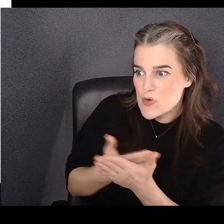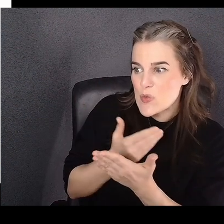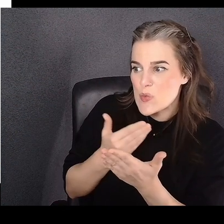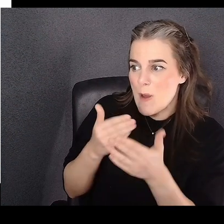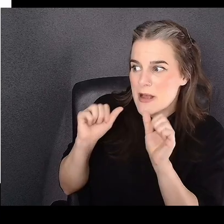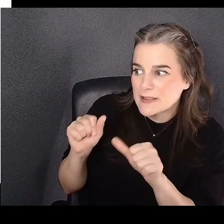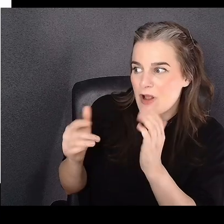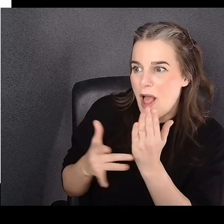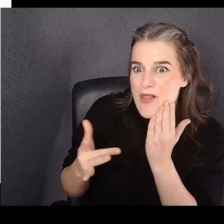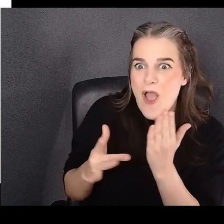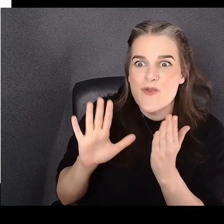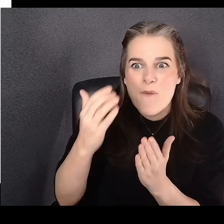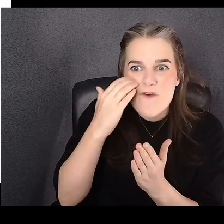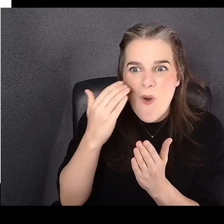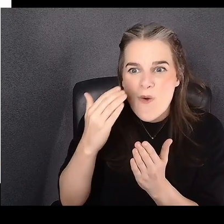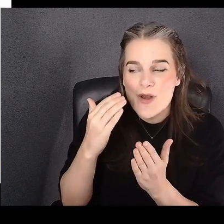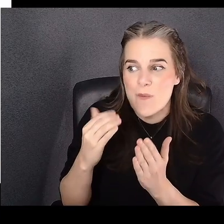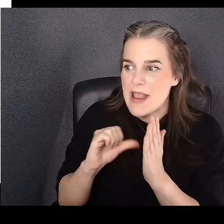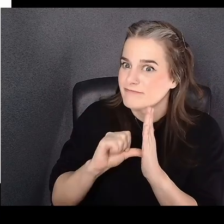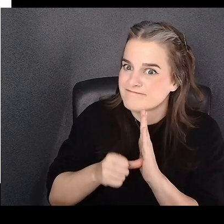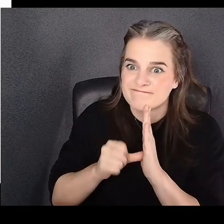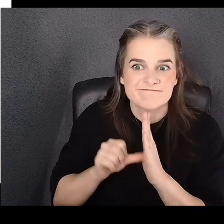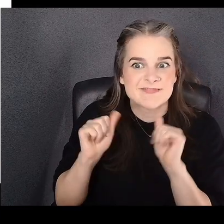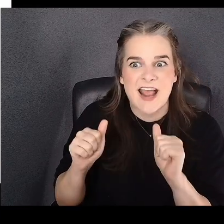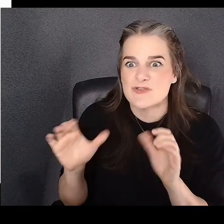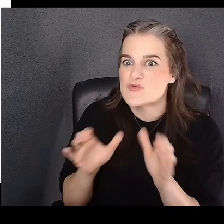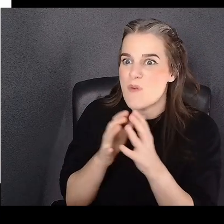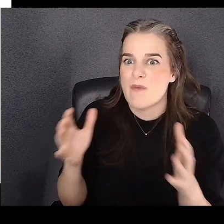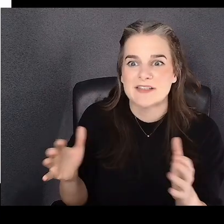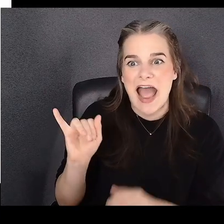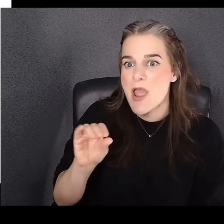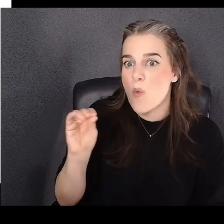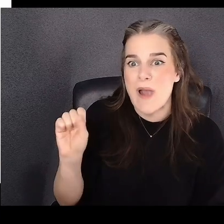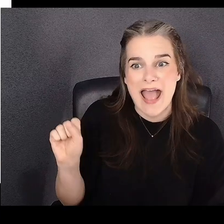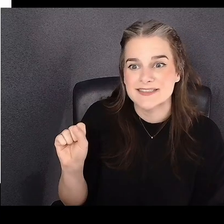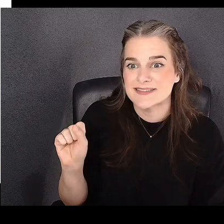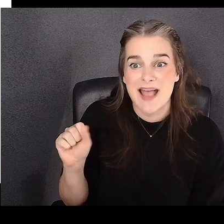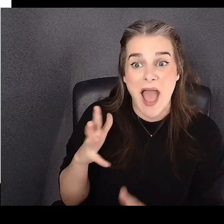And the iOS updates are really empowering. Sometimes we'll do an assessment with somebody,